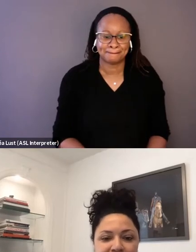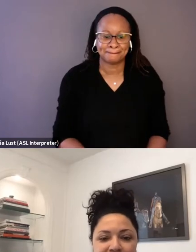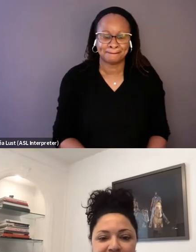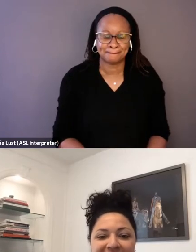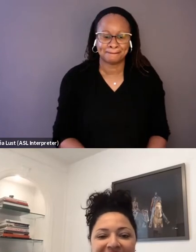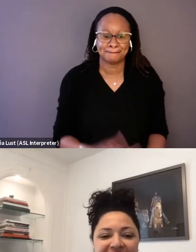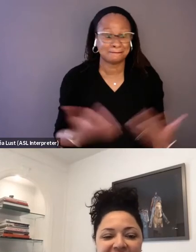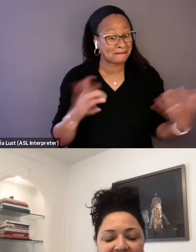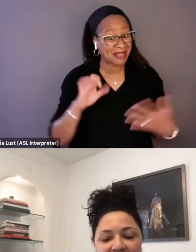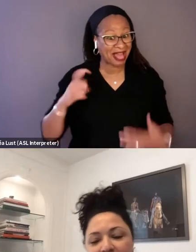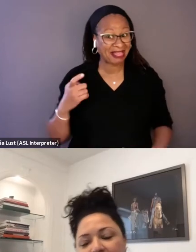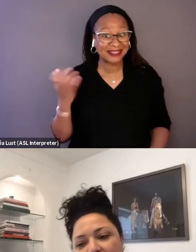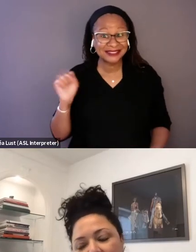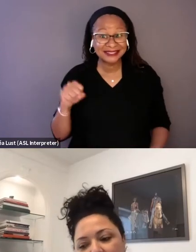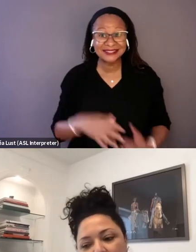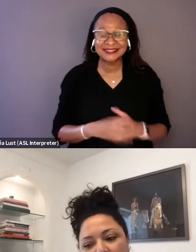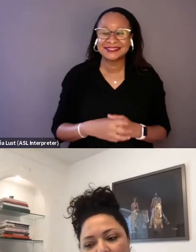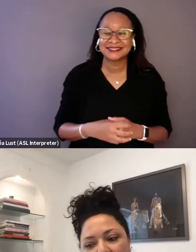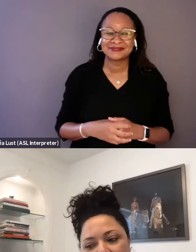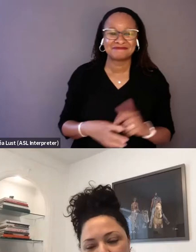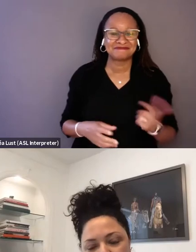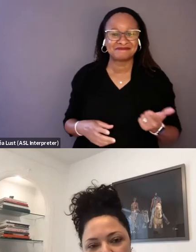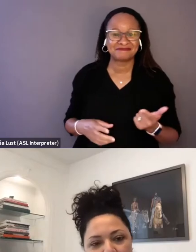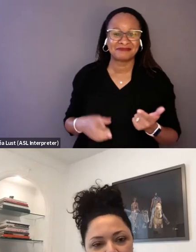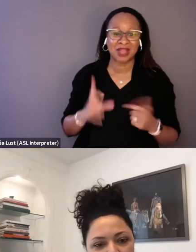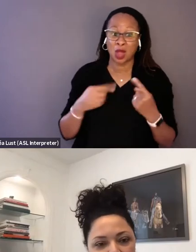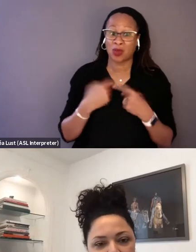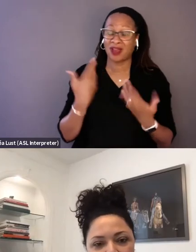Alex. Yeah I mean, when I came onto the project